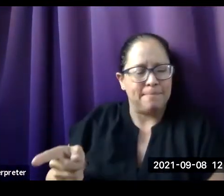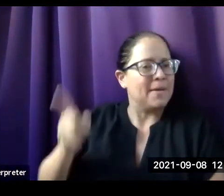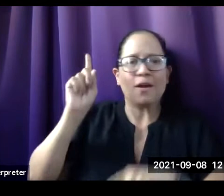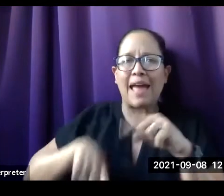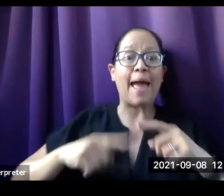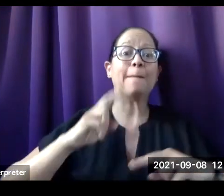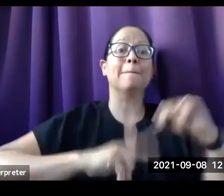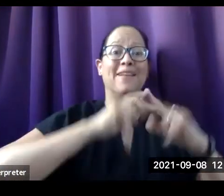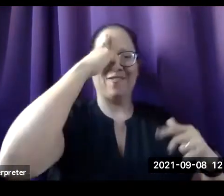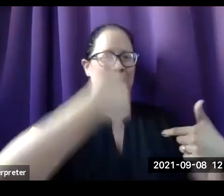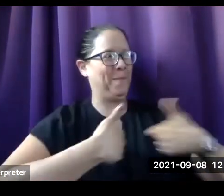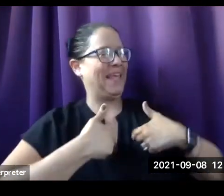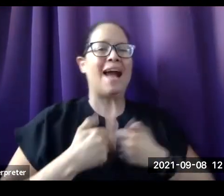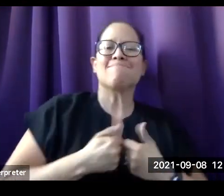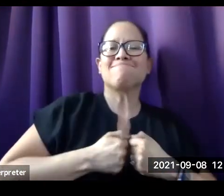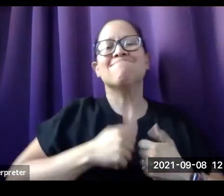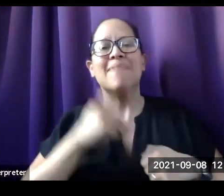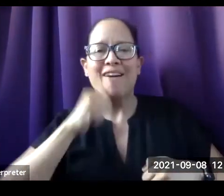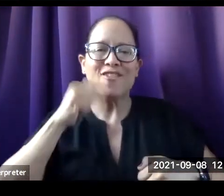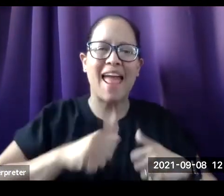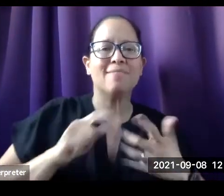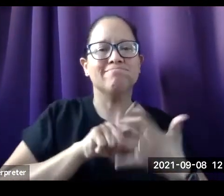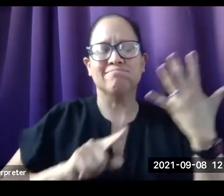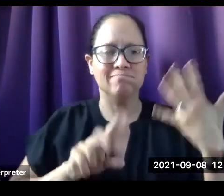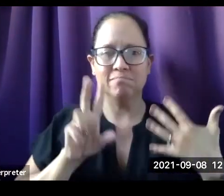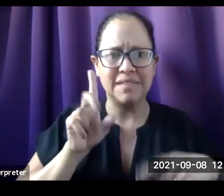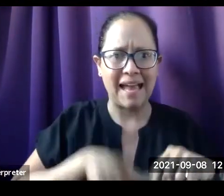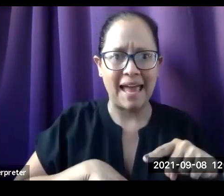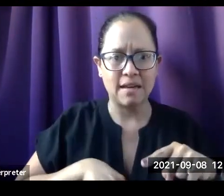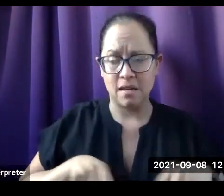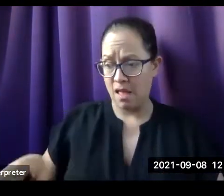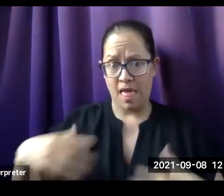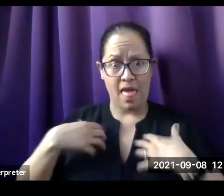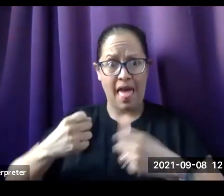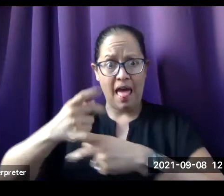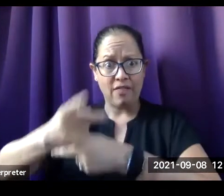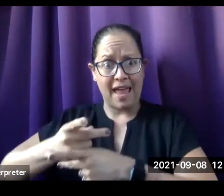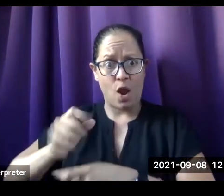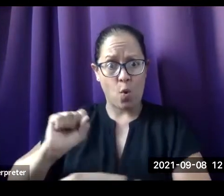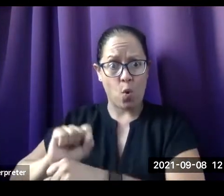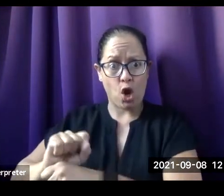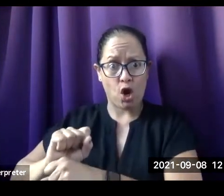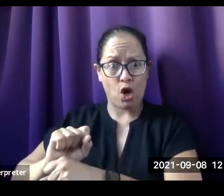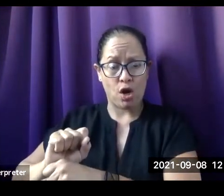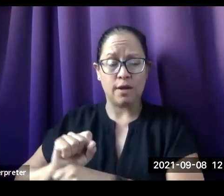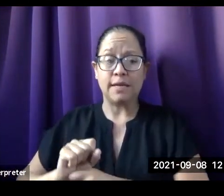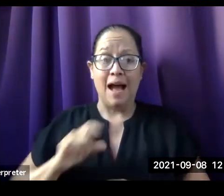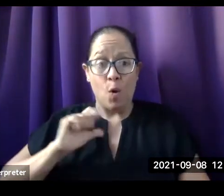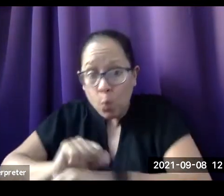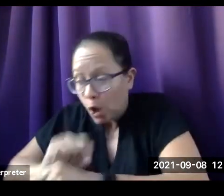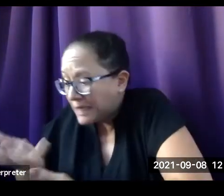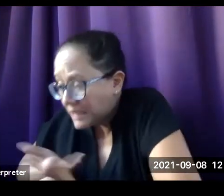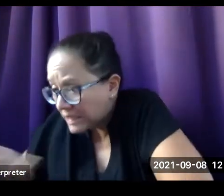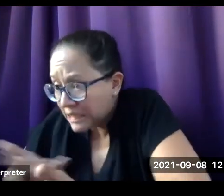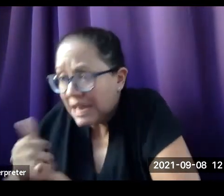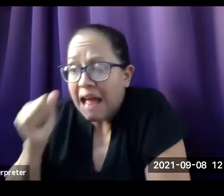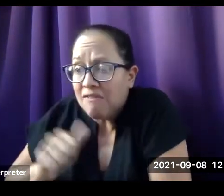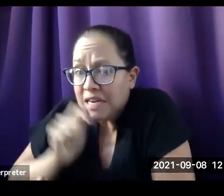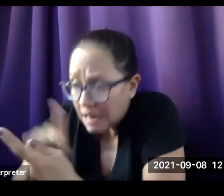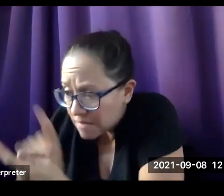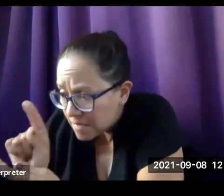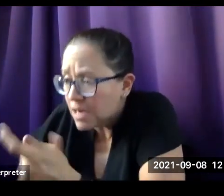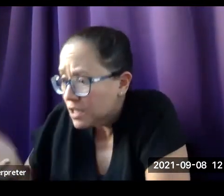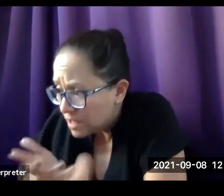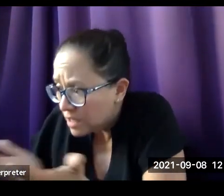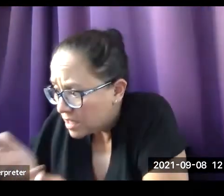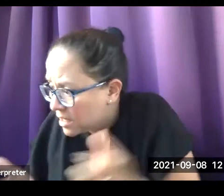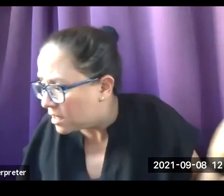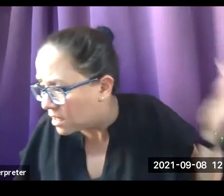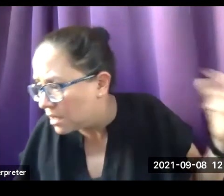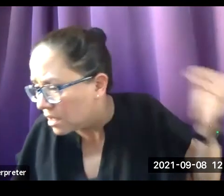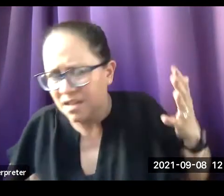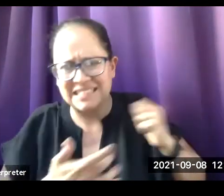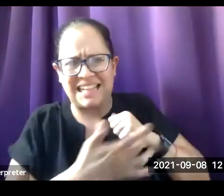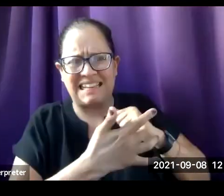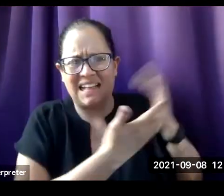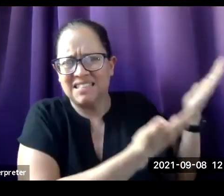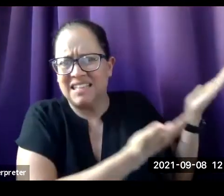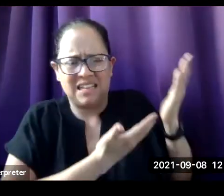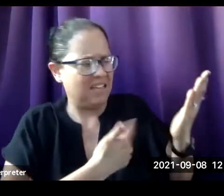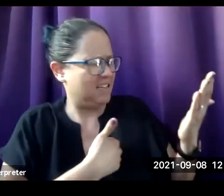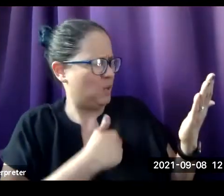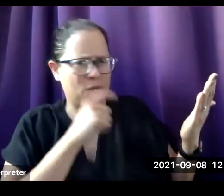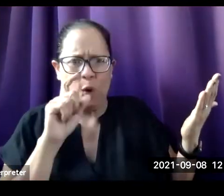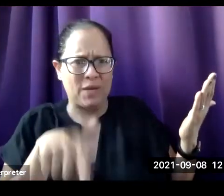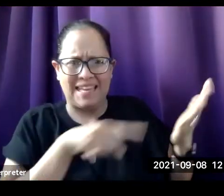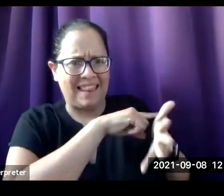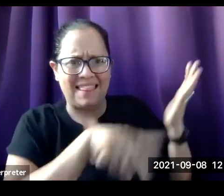as one community health care worker told us they just throw software out there, they say, This is what we came up with, because this is what you needed, and we say we don't need any of that.